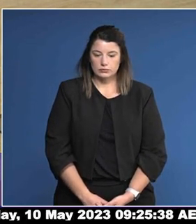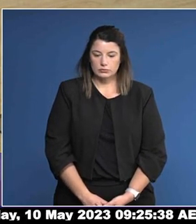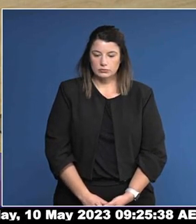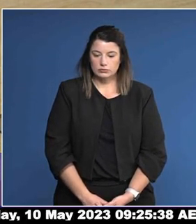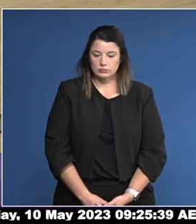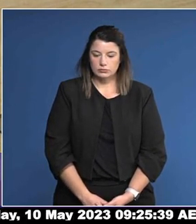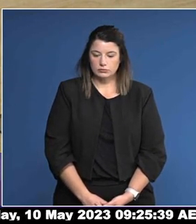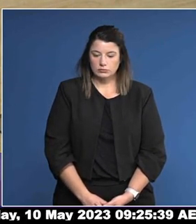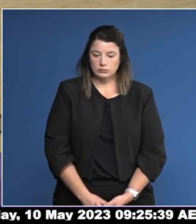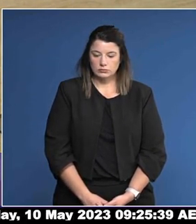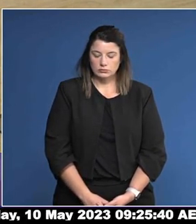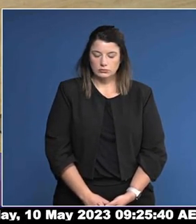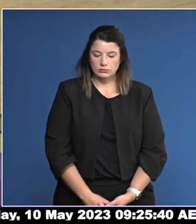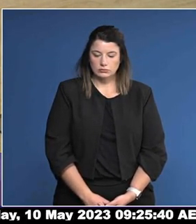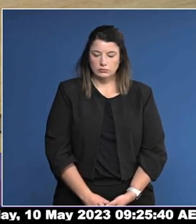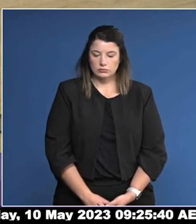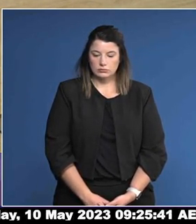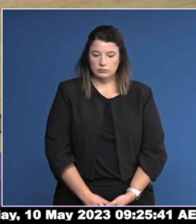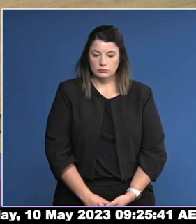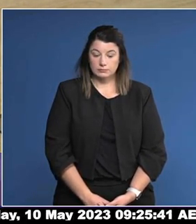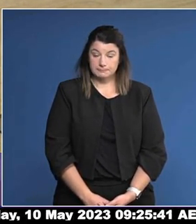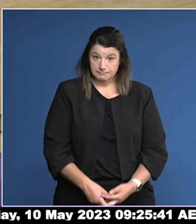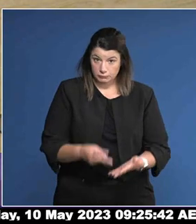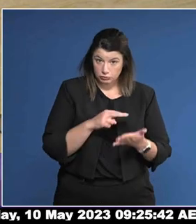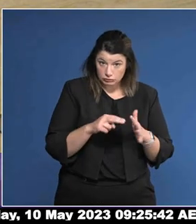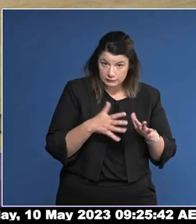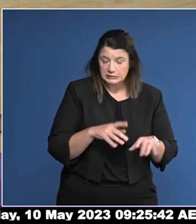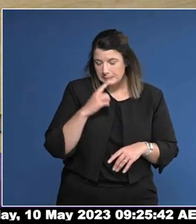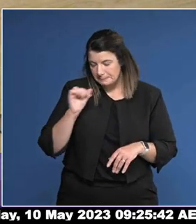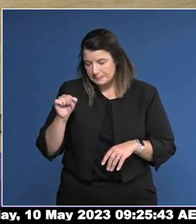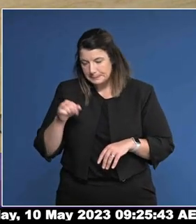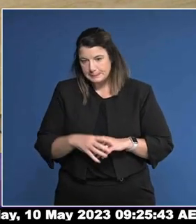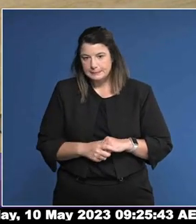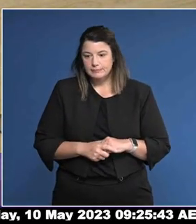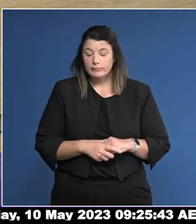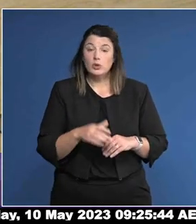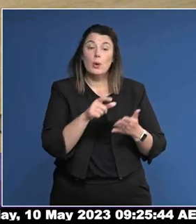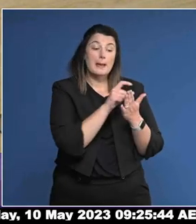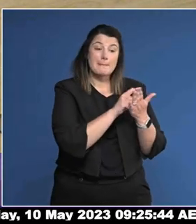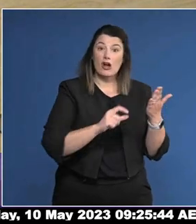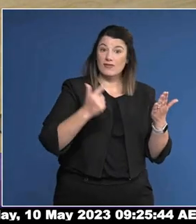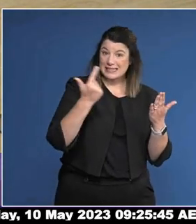Have you had a chance to read that? Yes. MS EASTMAN: Do you accept, reflecting on paragraph 17, that what you've